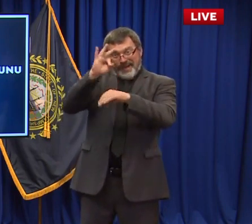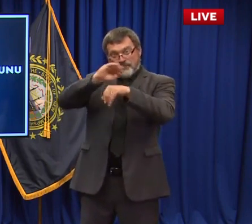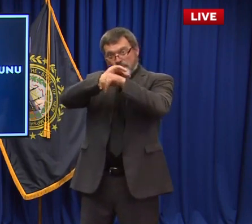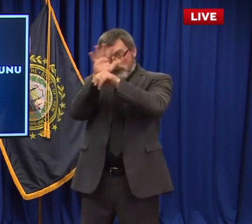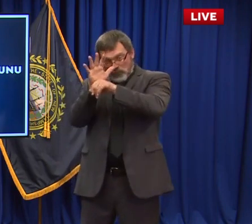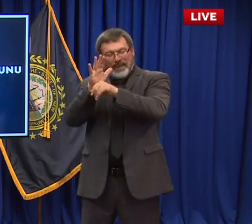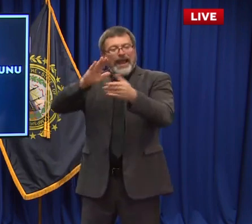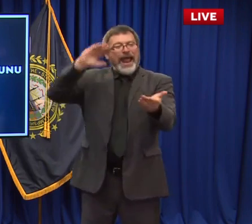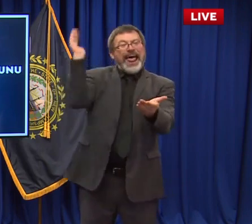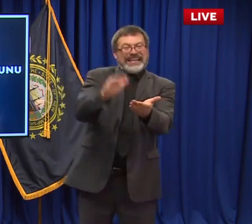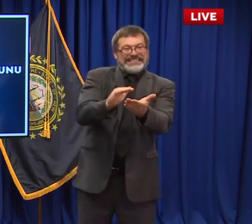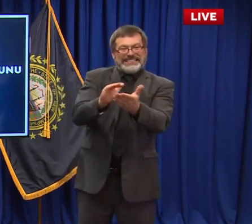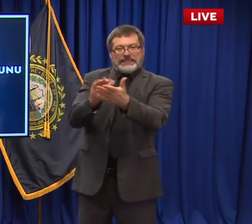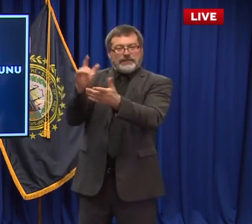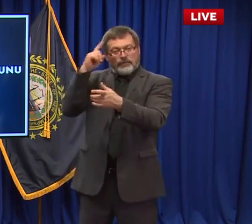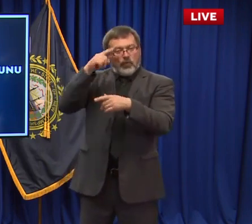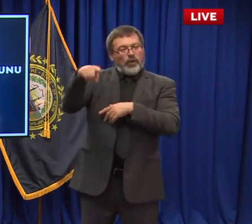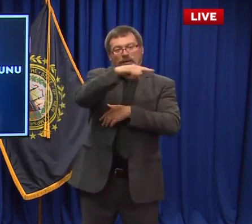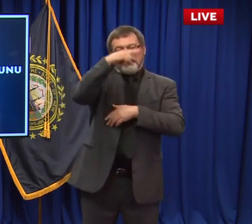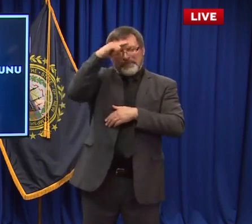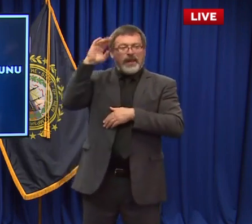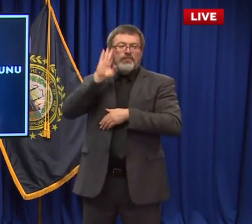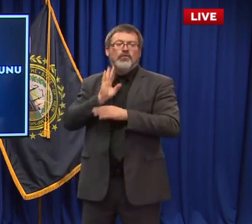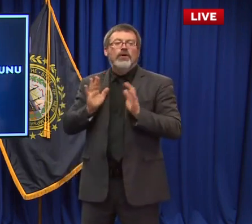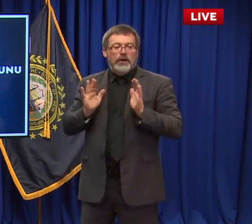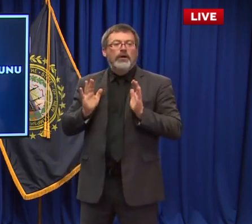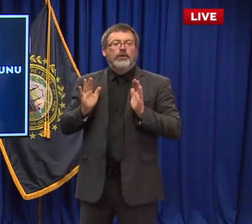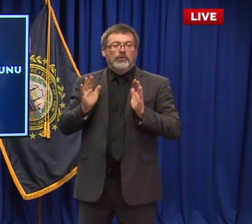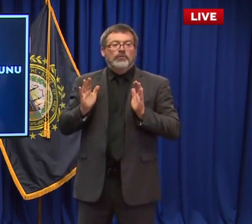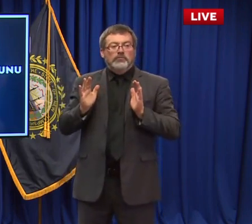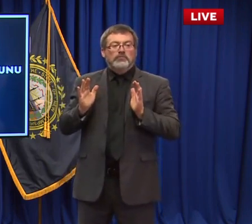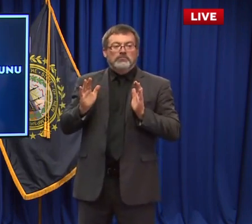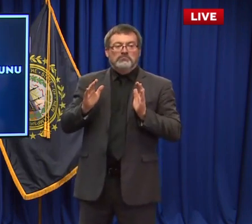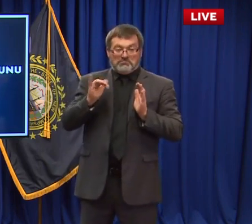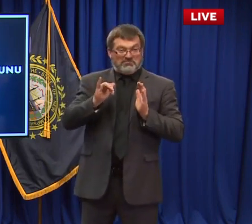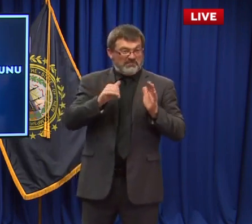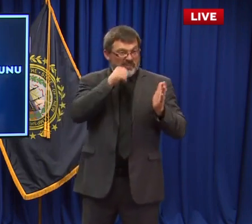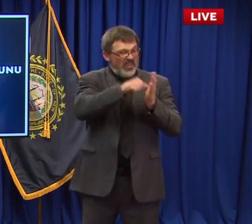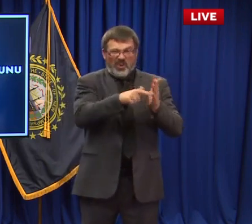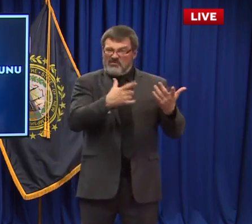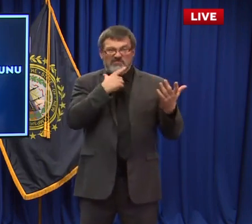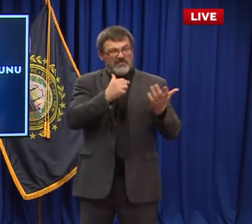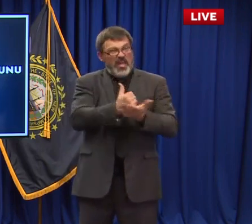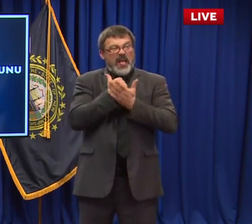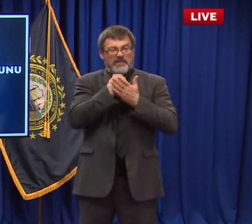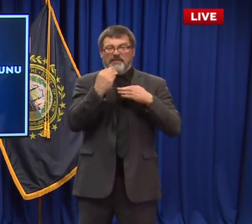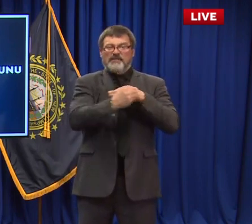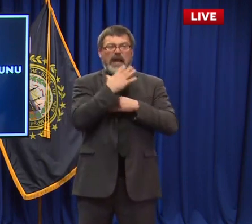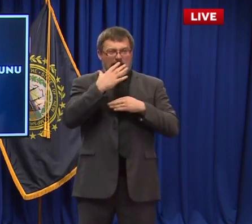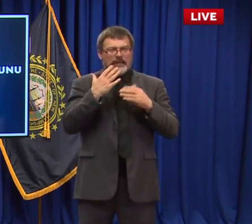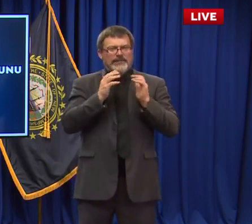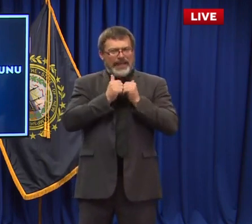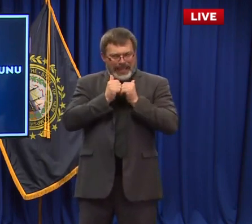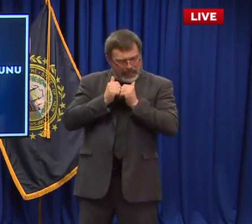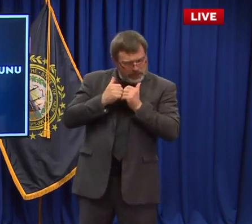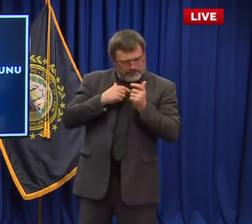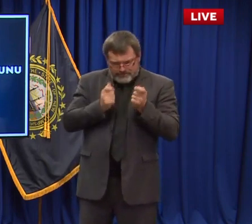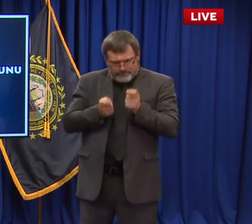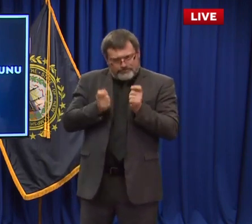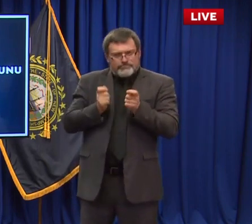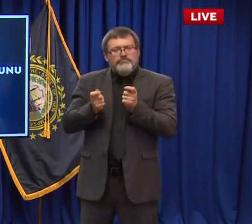I THINK THAT REPORT AND THOSE RECOMMENDATIONS, WITH RECOMMENDATIONS IN THE LETTER COULD PROVIDE A LOT OF OPPORTUNITY IN THE NEXT WEEK, BUT WE WILL PUT THOSE TWO